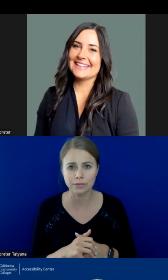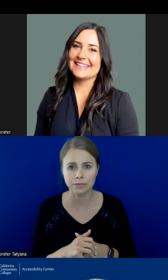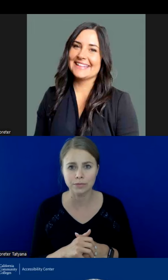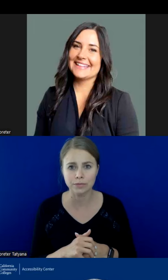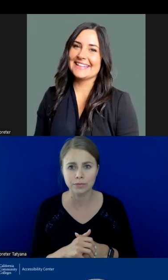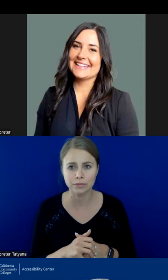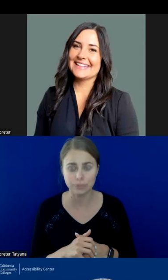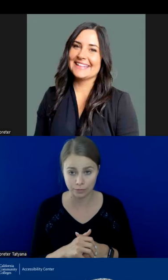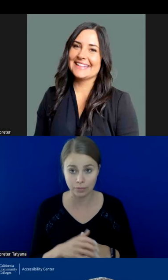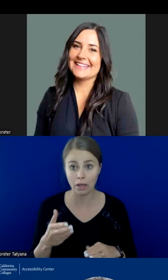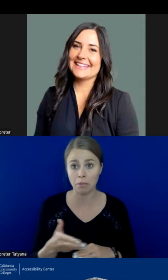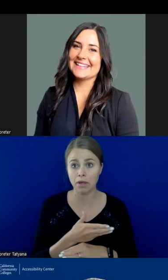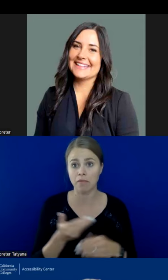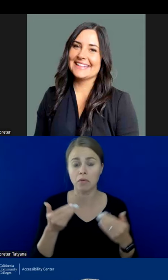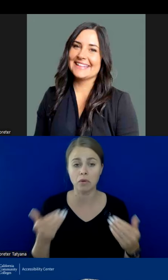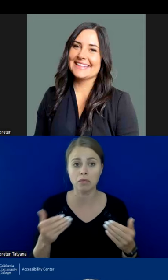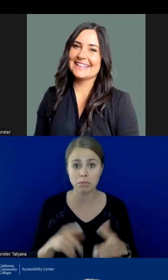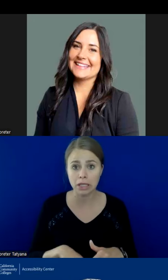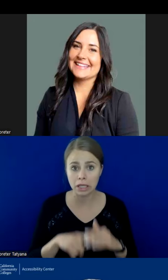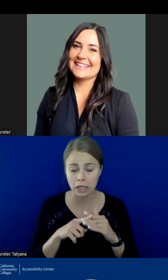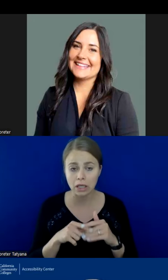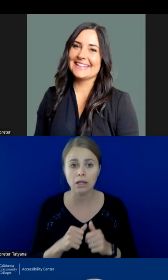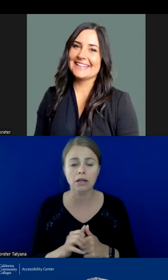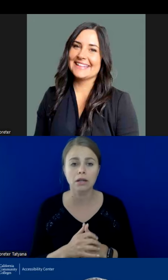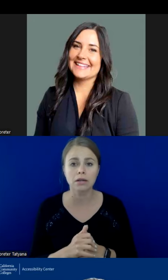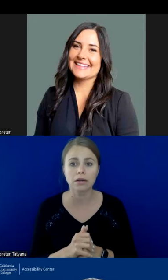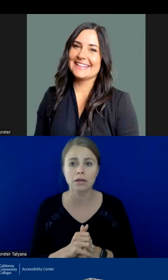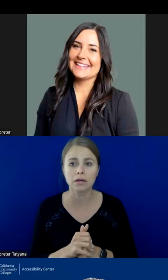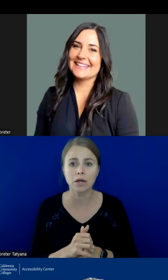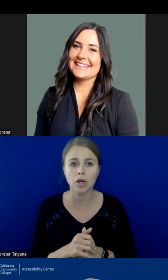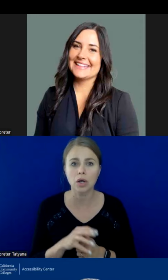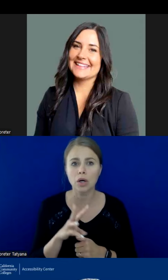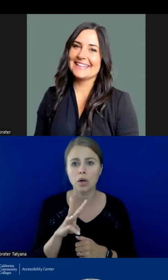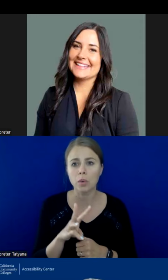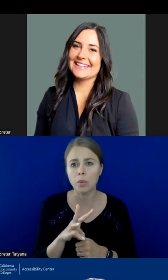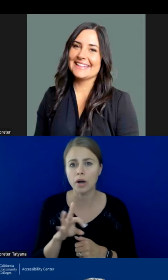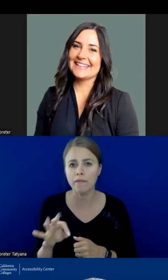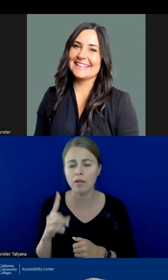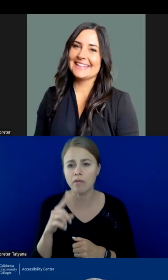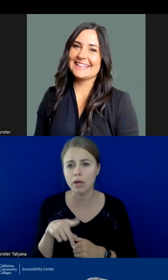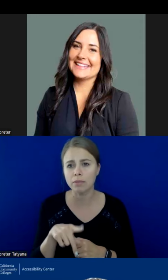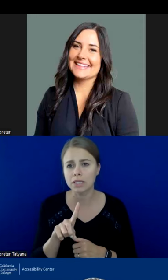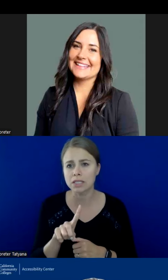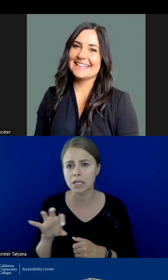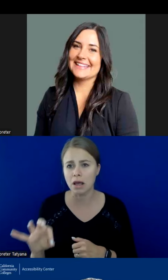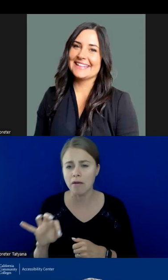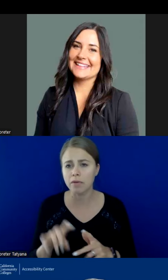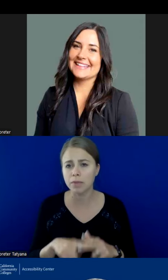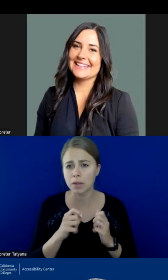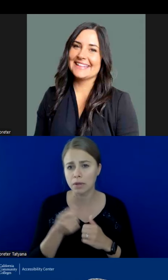Before we begin, workflows for PDF remediation, they begin with understanding all the barriers.